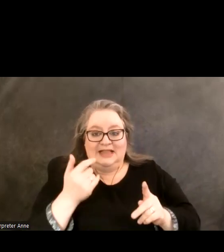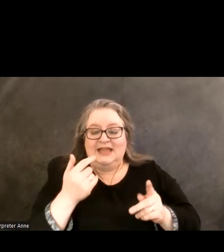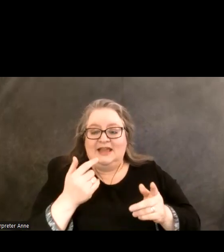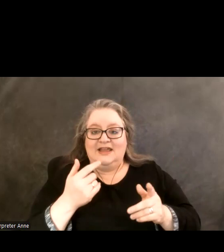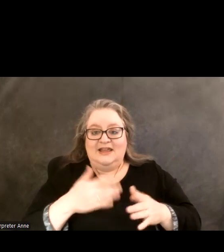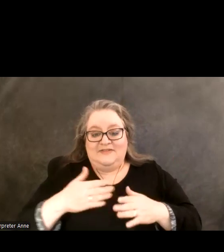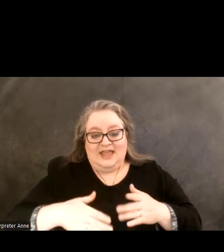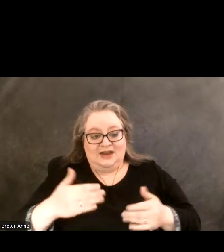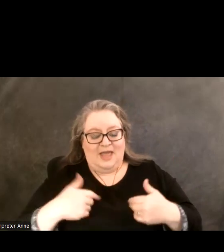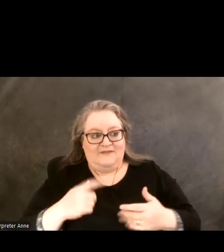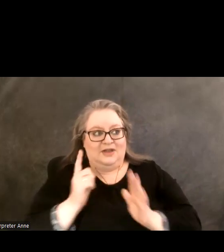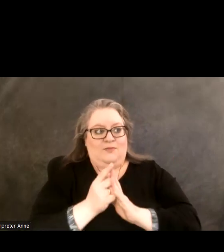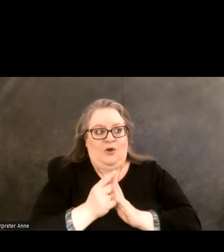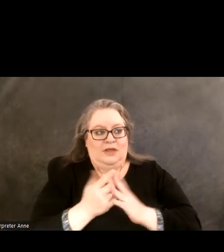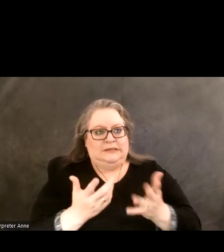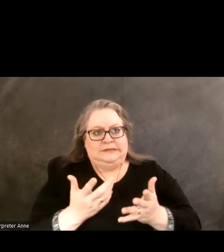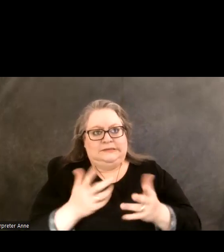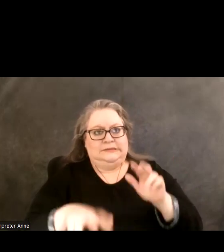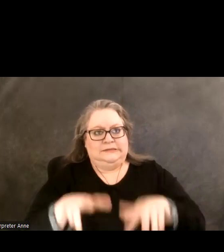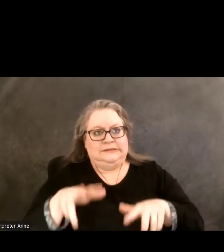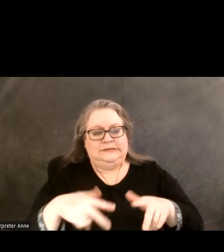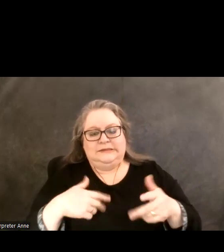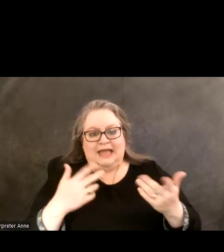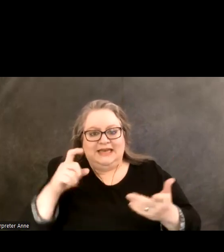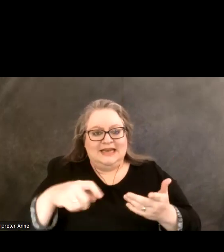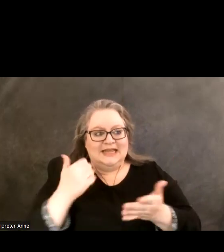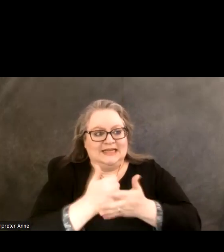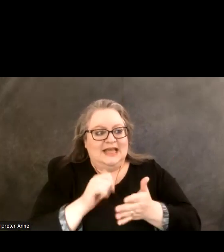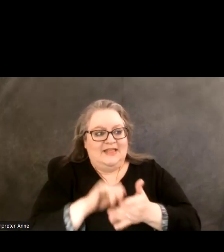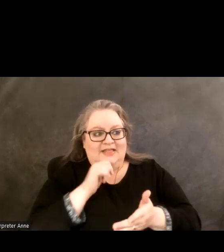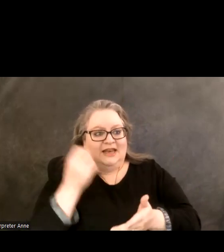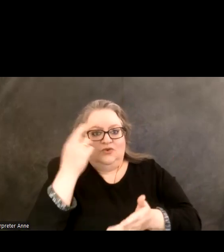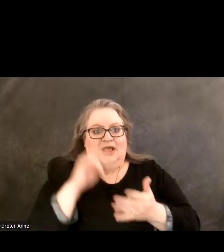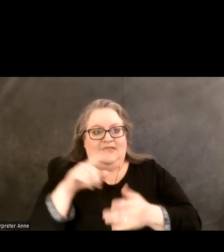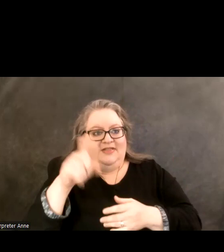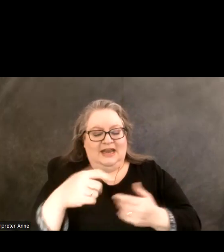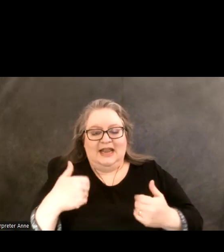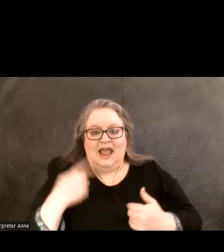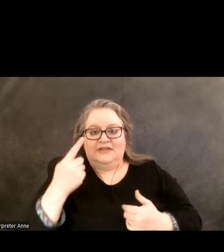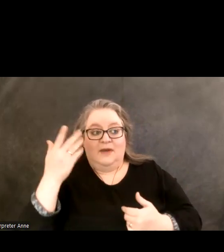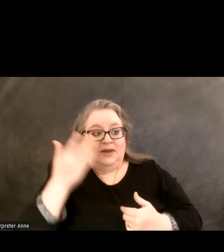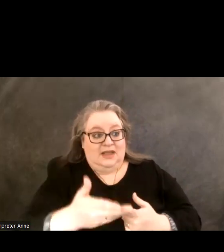moment and need assistance that they didn't realize that they needed, just to have someone on hand who can help them navigate